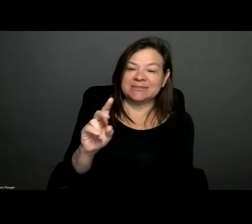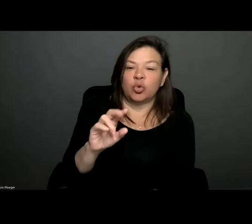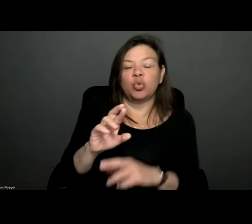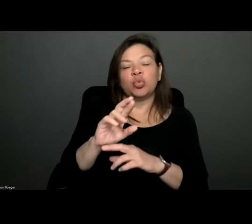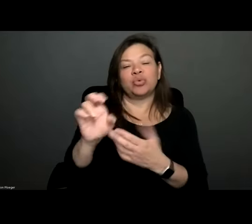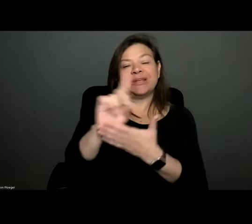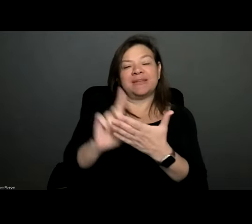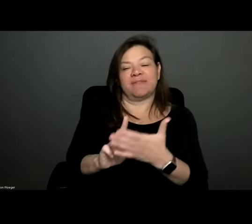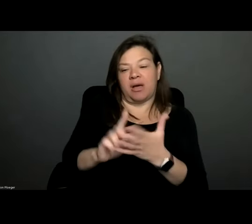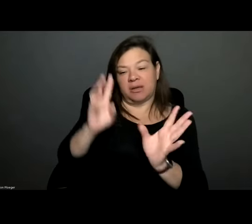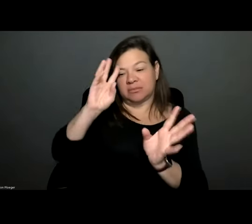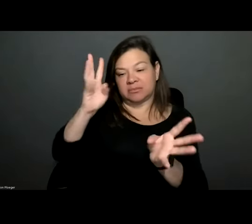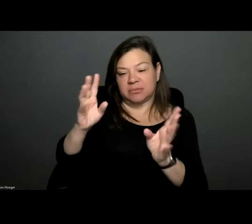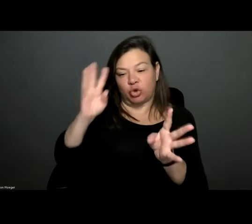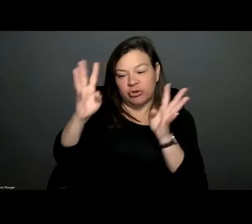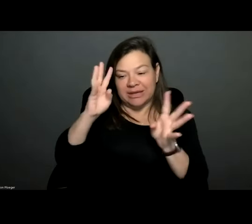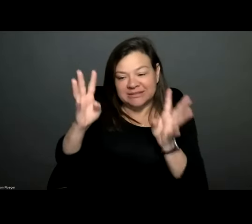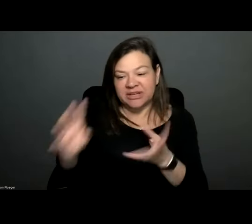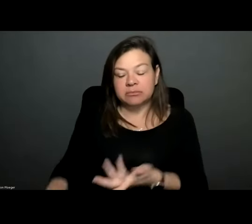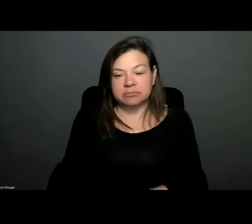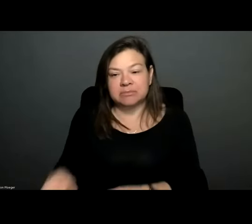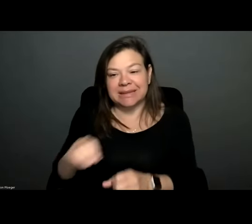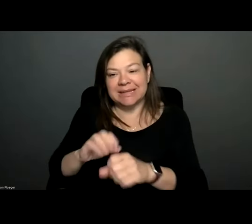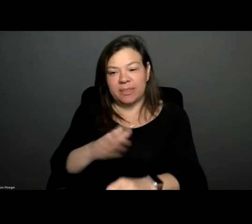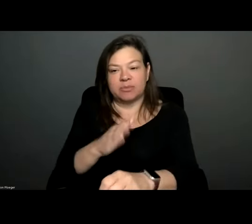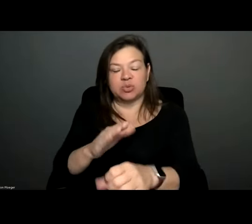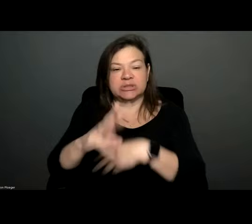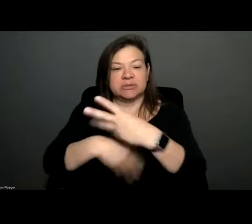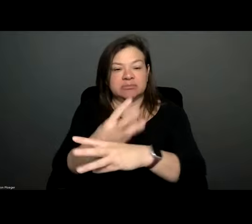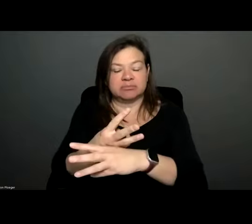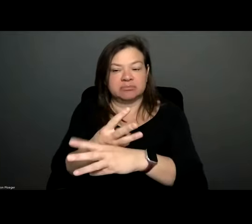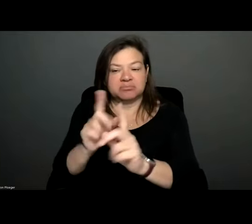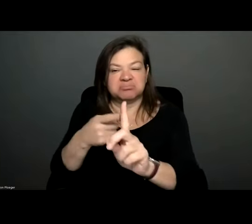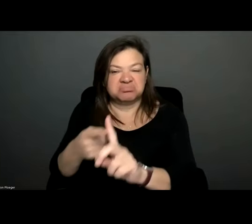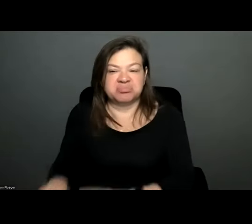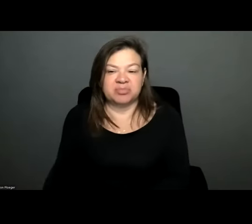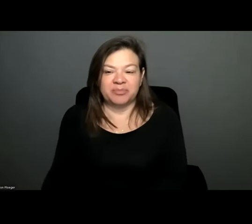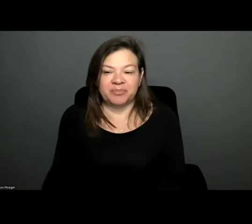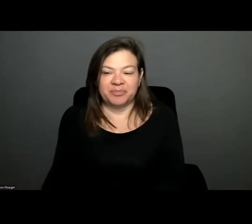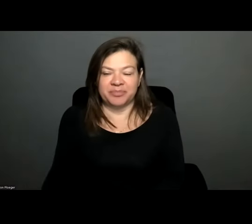within a music industry in particular, and I'm speaking specifically